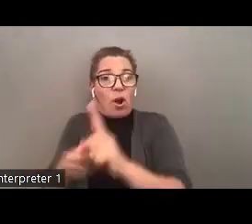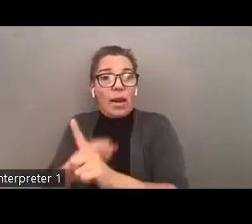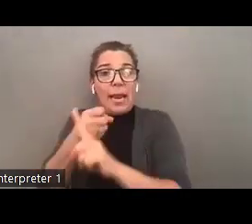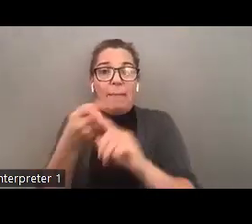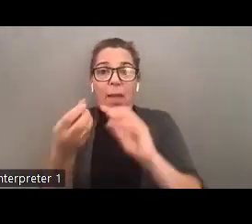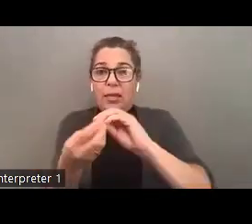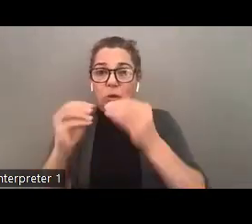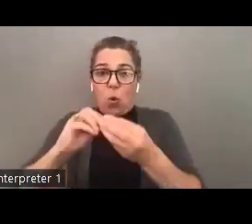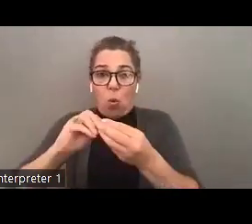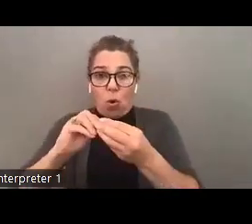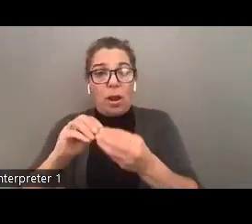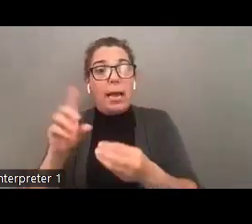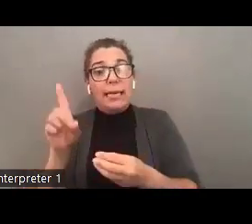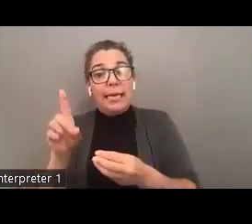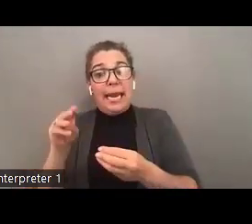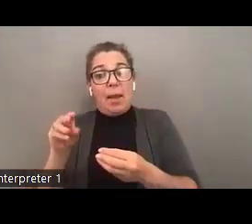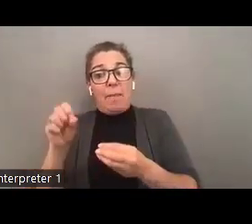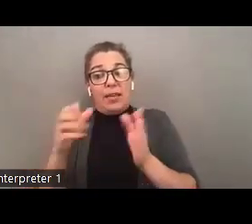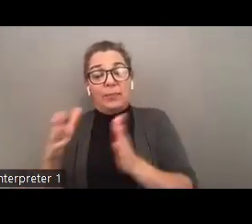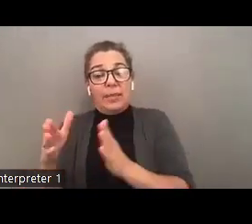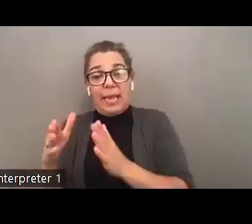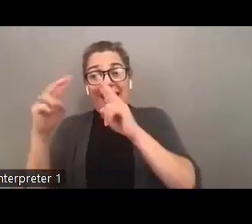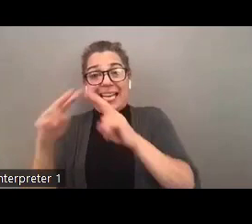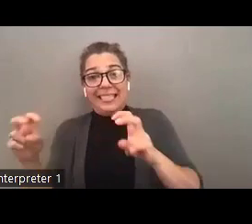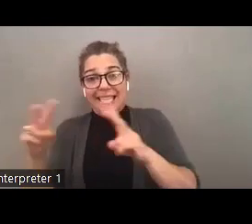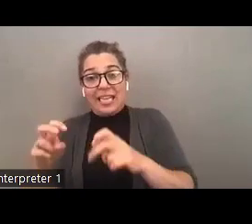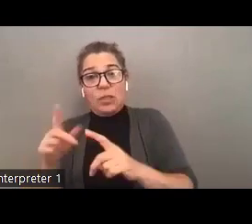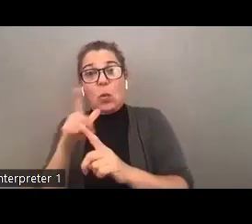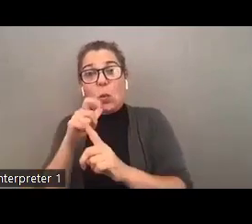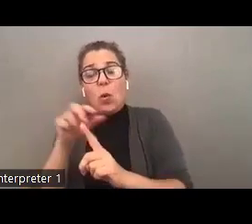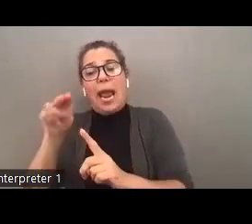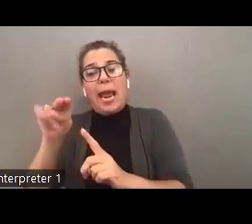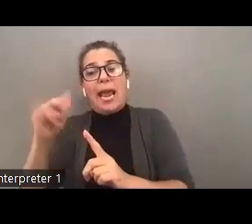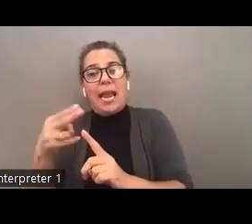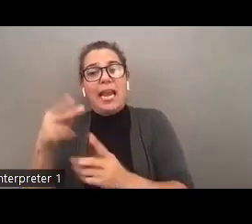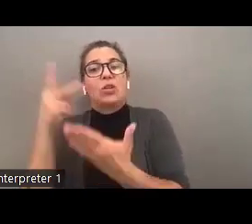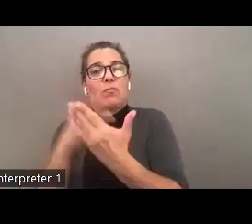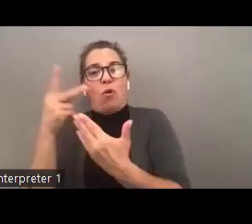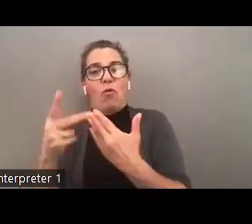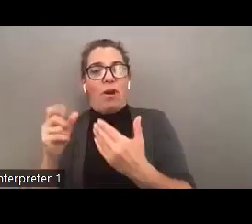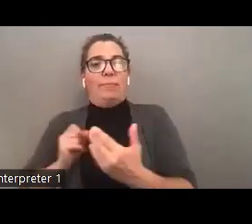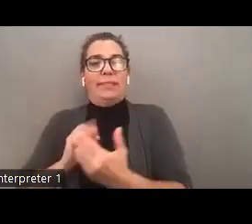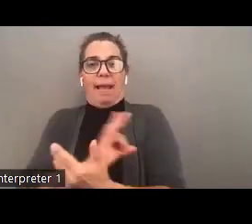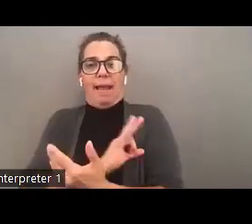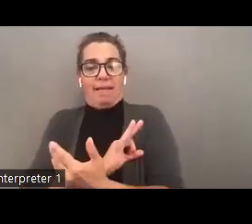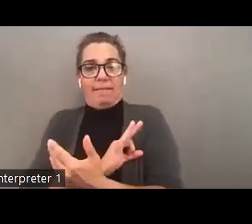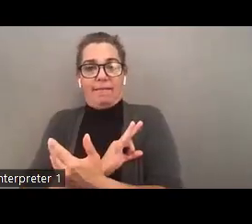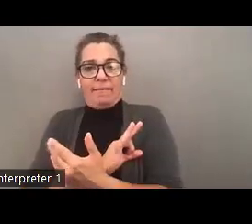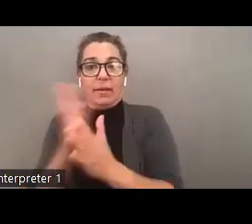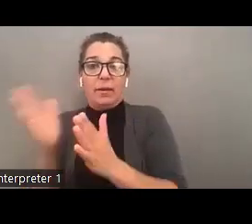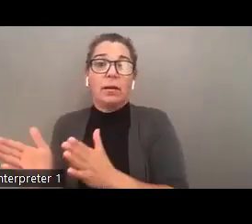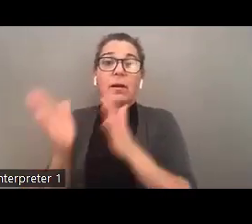The DMS plan will be assessed by NIH program staff. The other area that I want to highlight